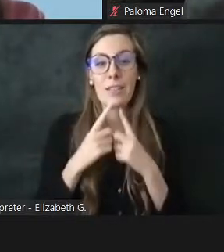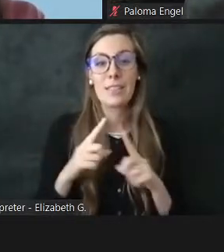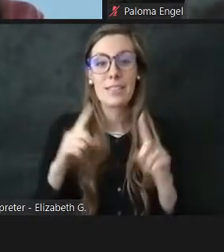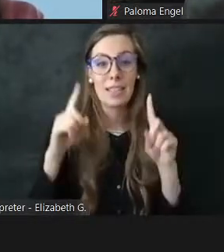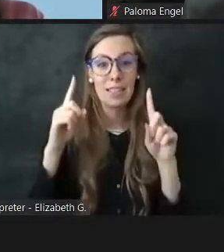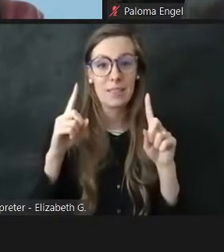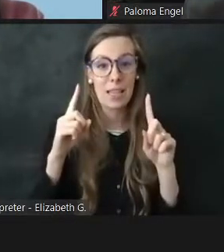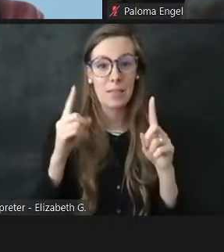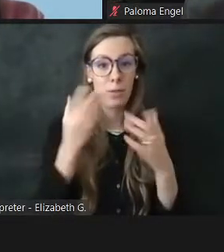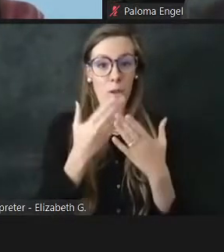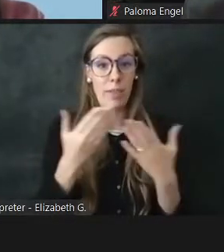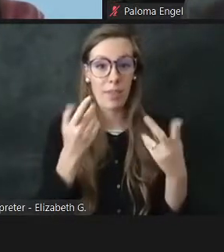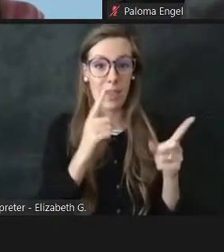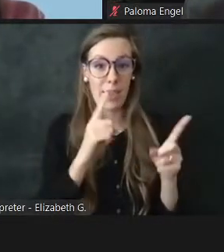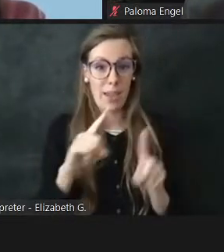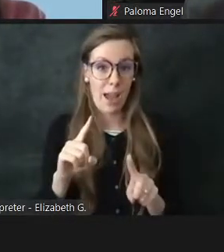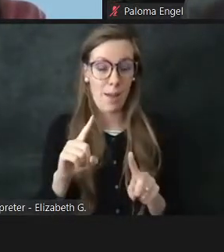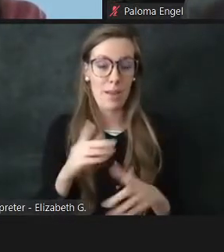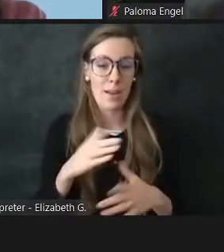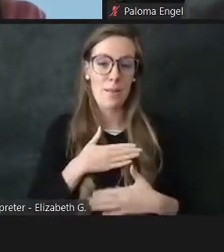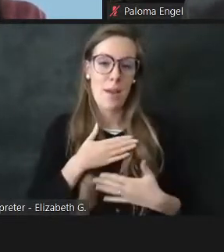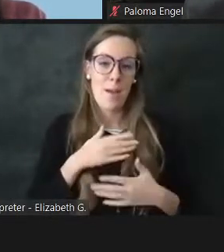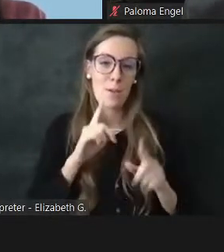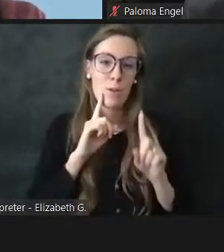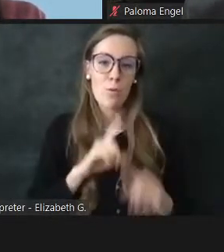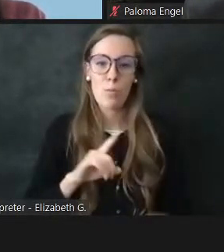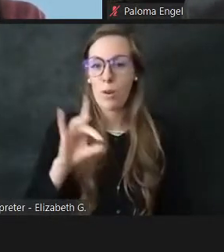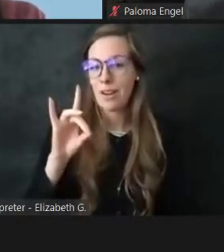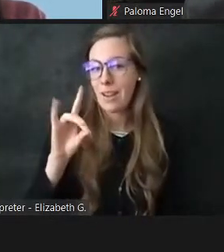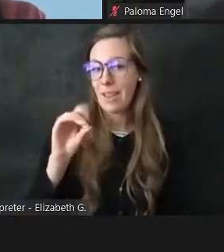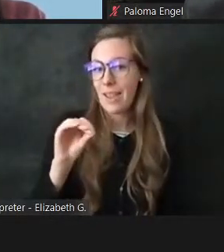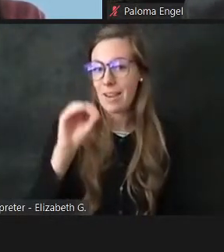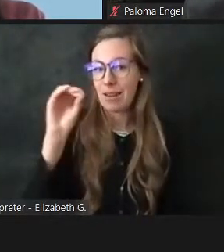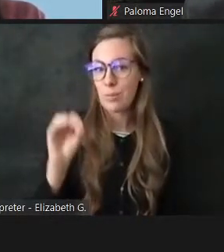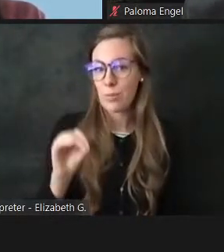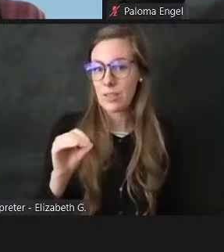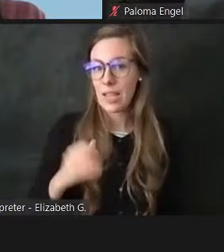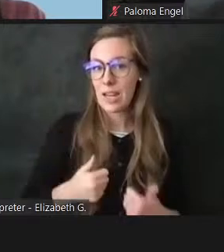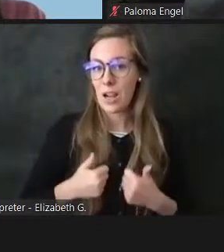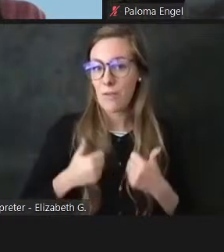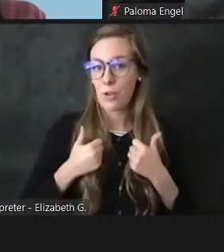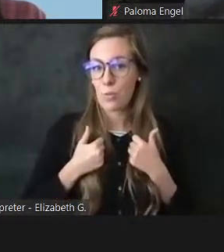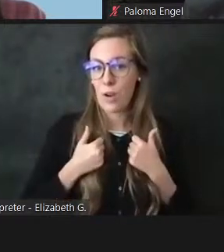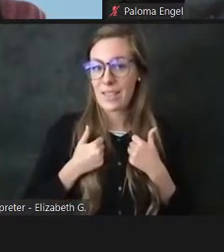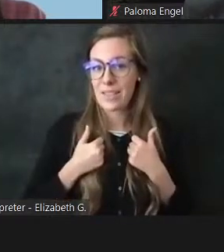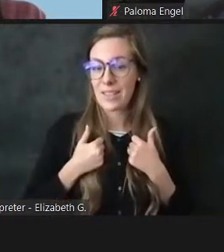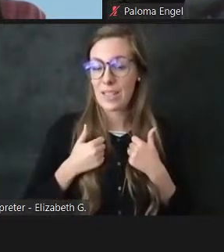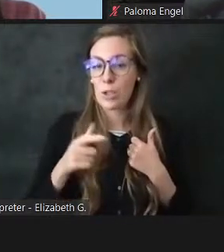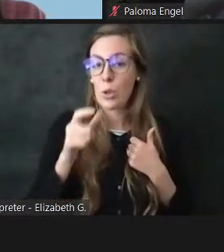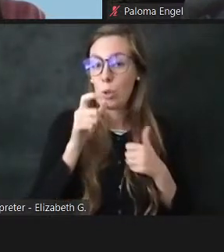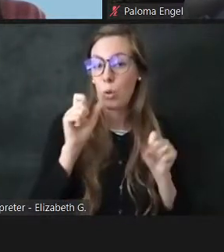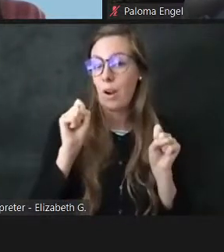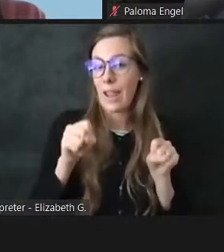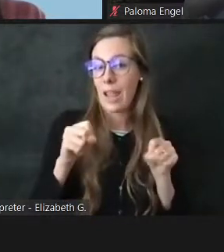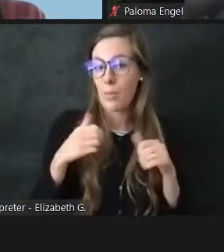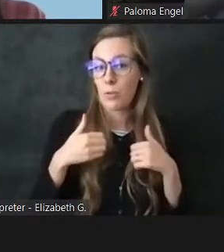I'm happy to say that 80% of the residents eligible of the county of Sonoma of twelve